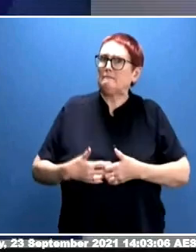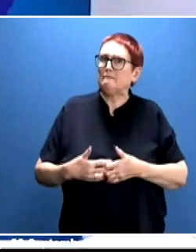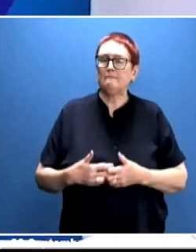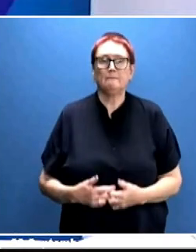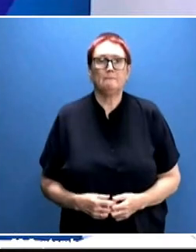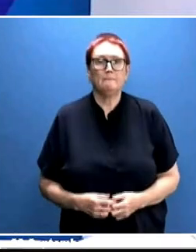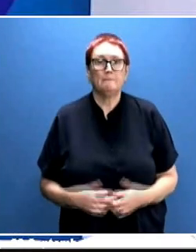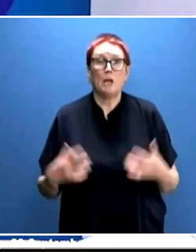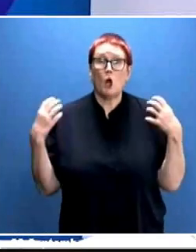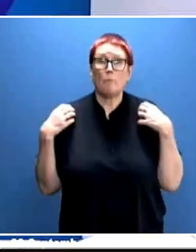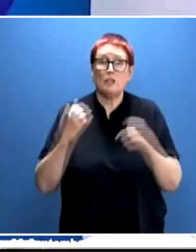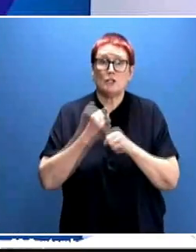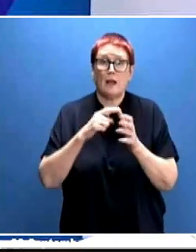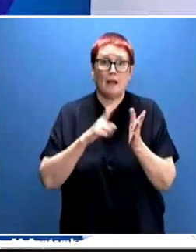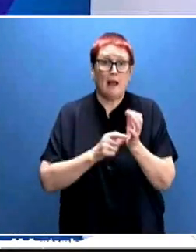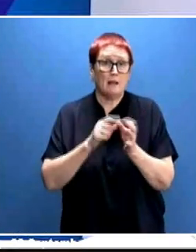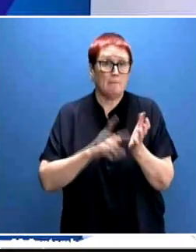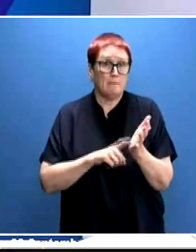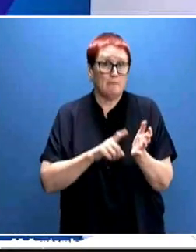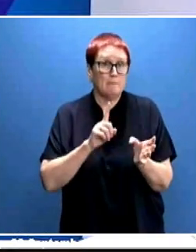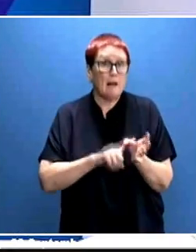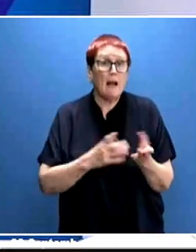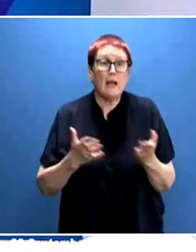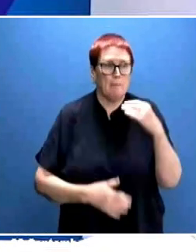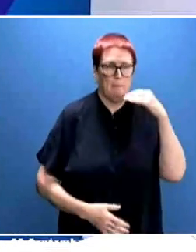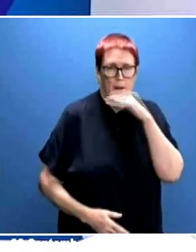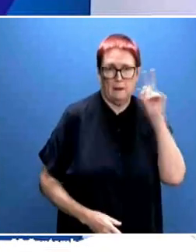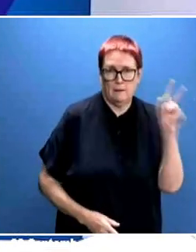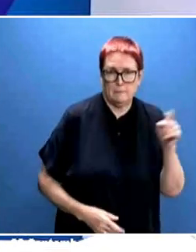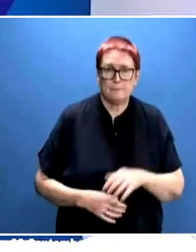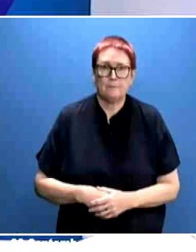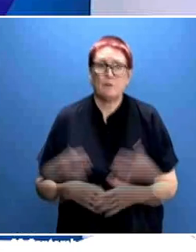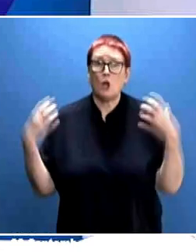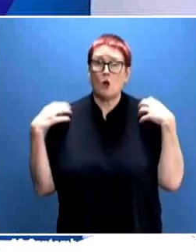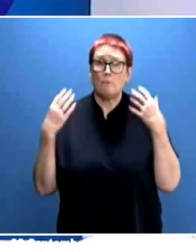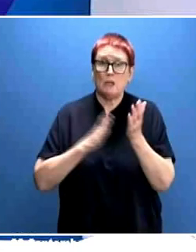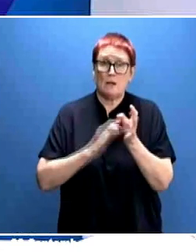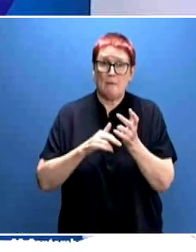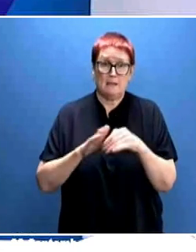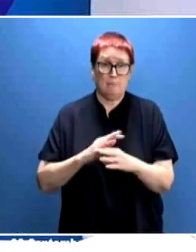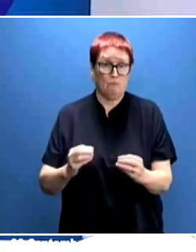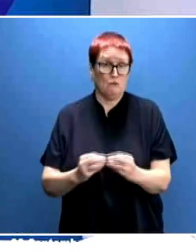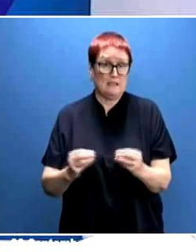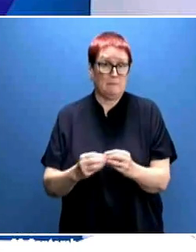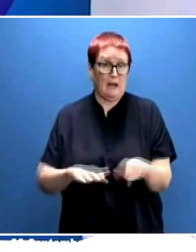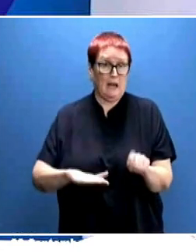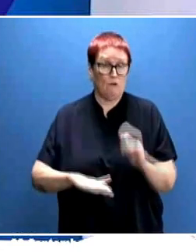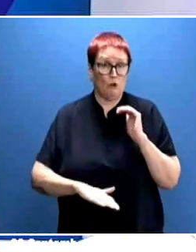Commissioner Galbally is joining us from Melbourne. Commissioner Mason is in our Brisbane hearing room, I am in the Sydney hearing